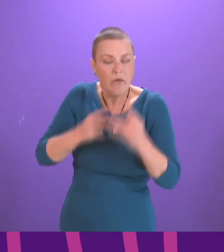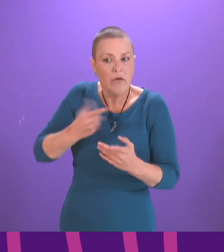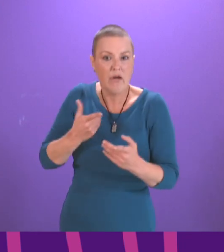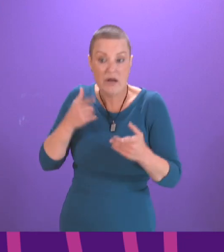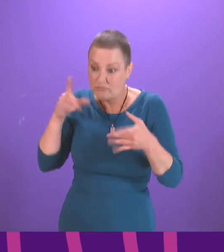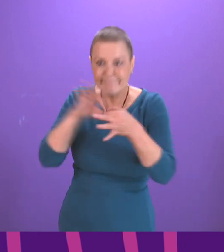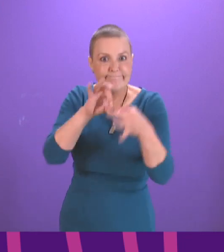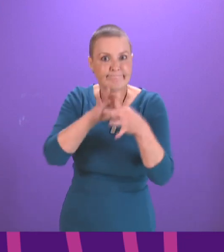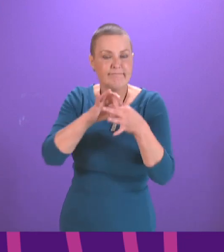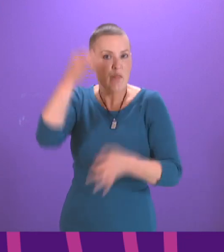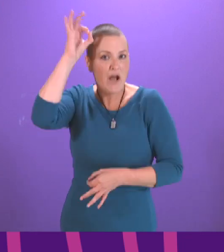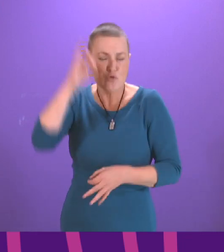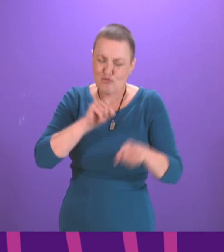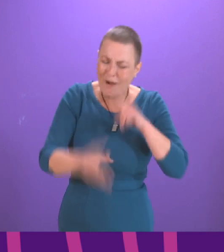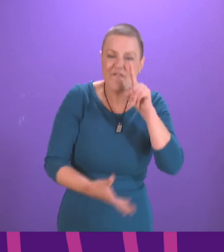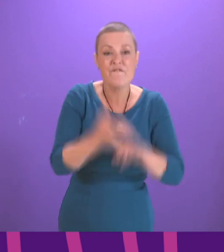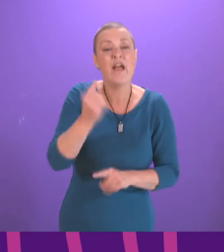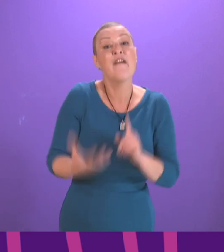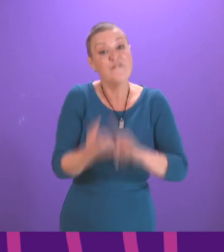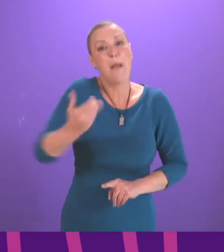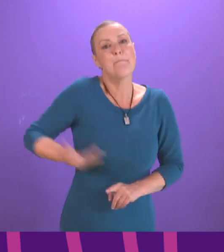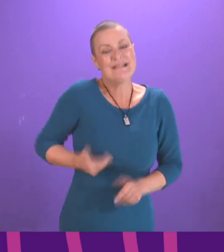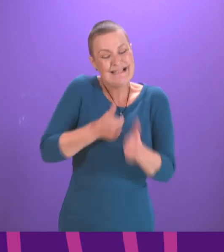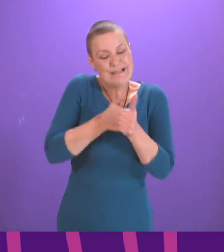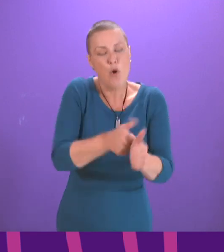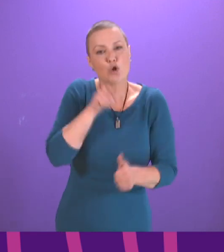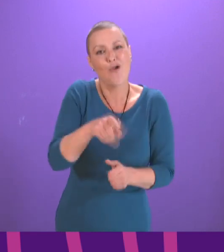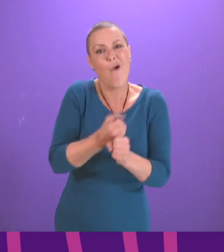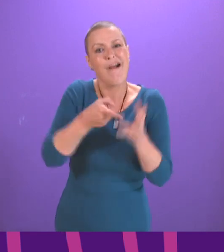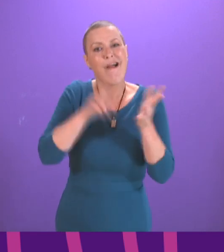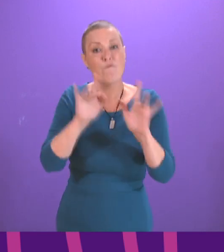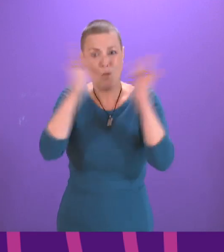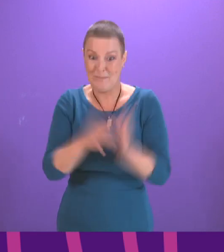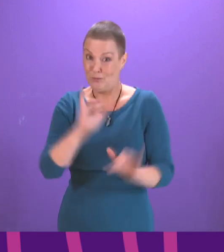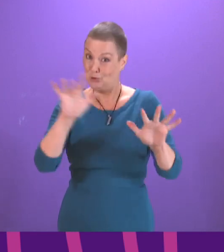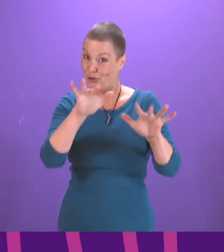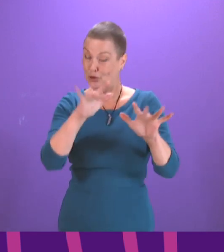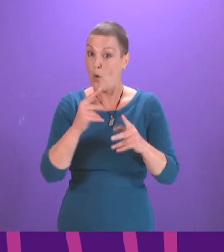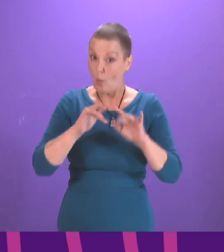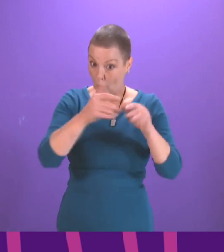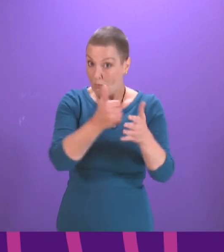look at the findbusinesssupport.gov.scot website to find out what help is available. In fact,